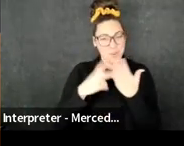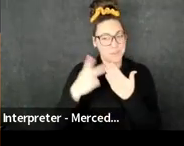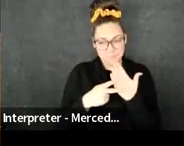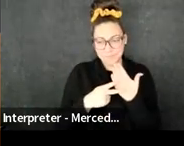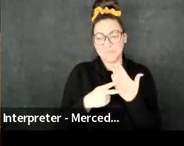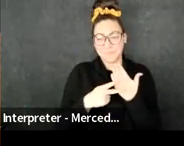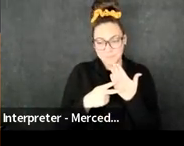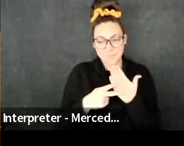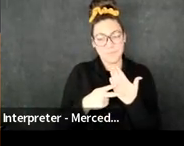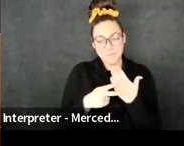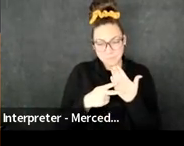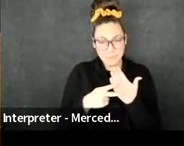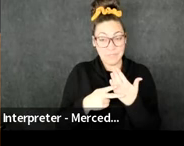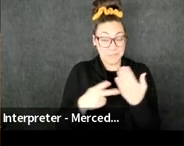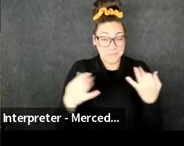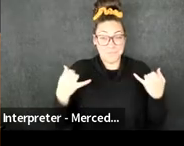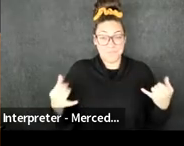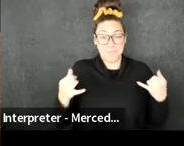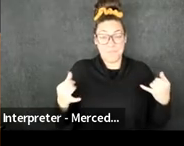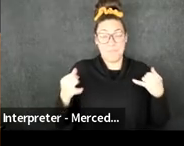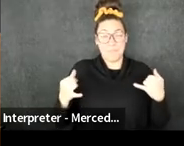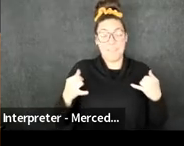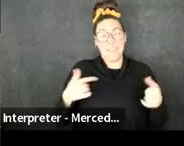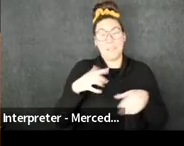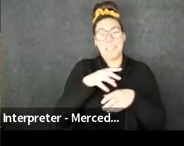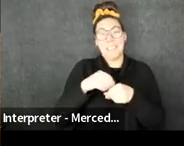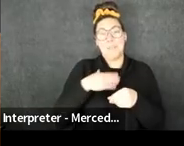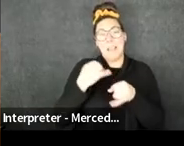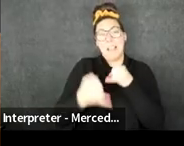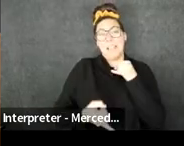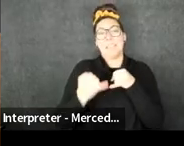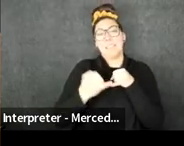So now I am in my last semester at San Jose State University.